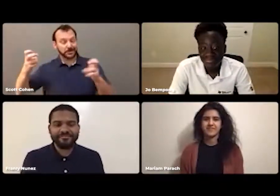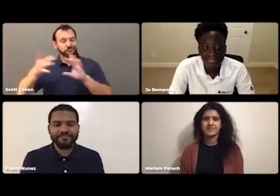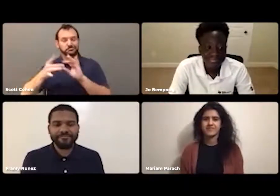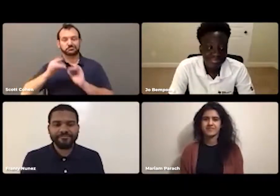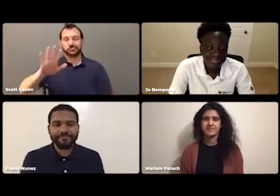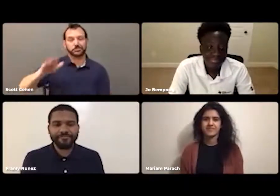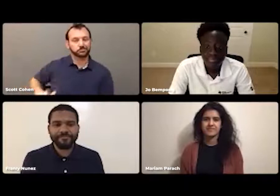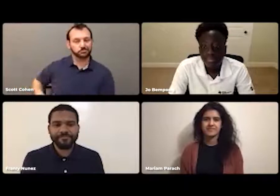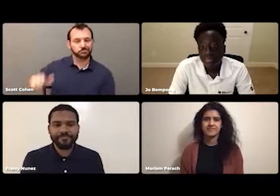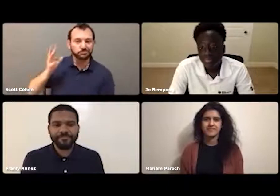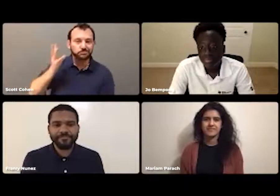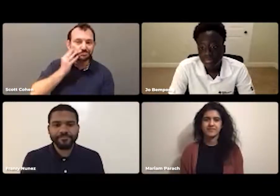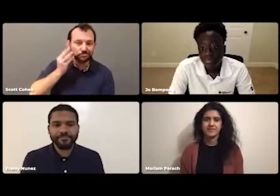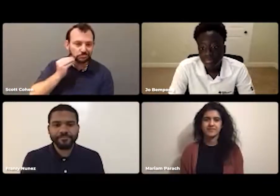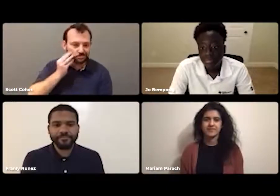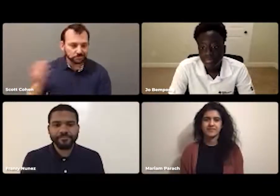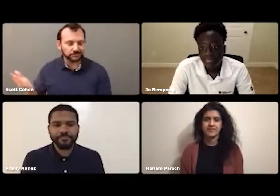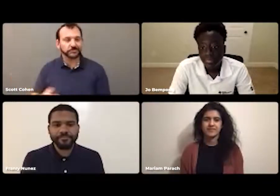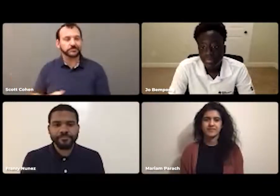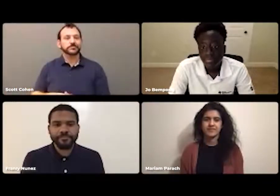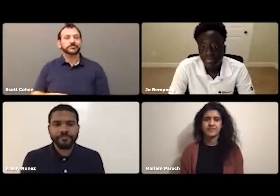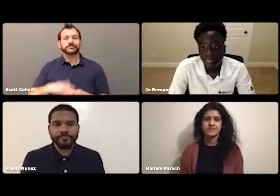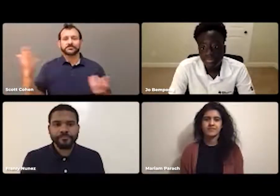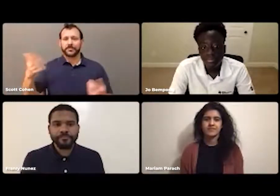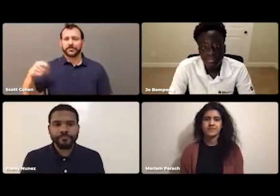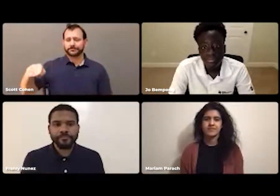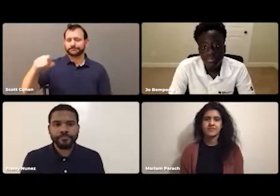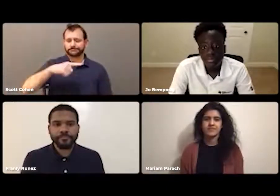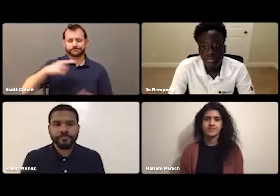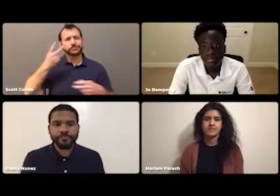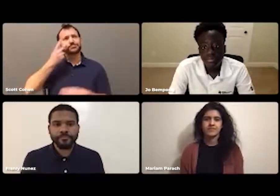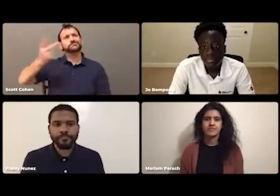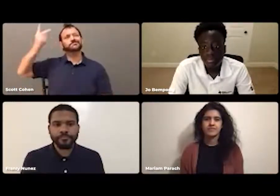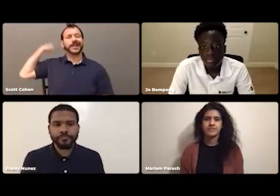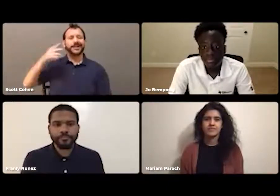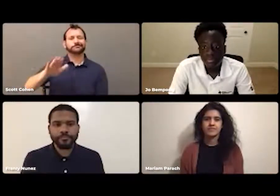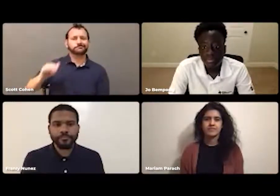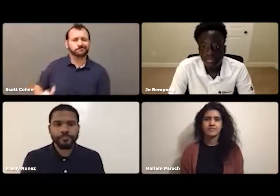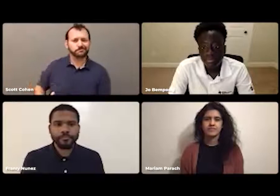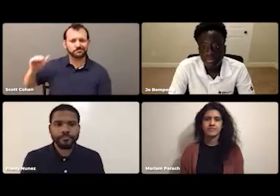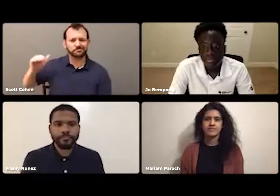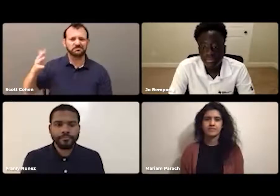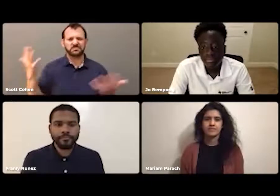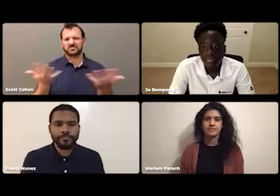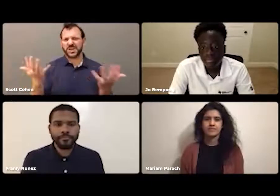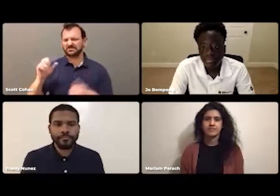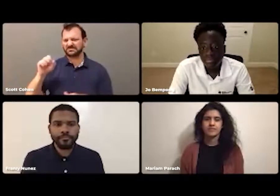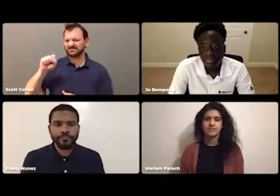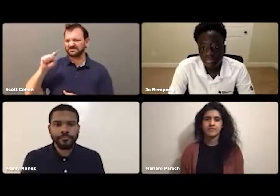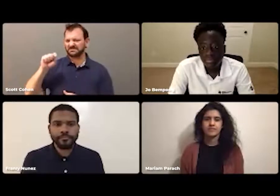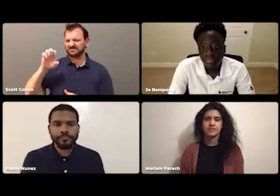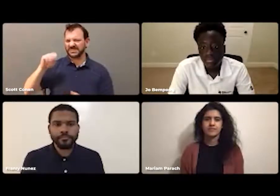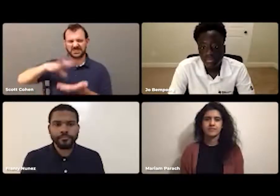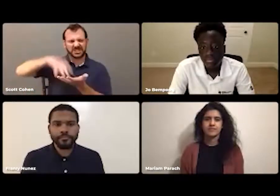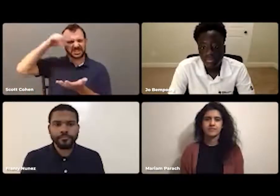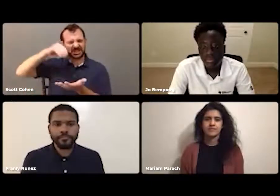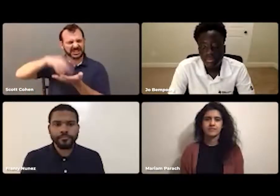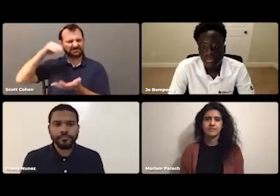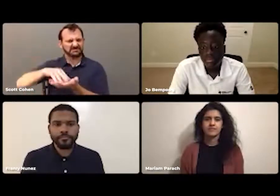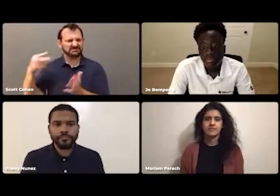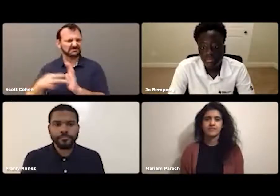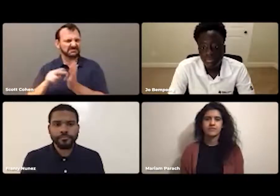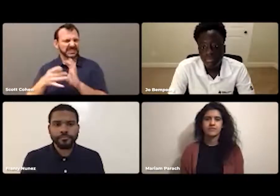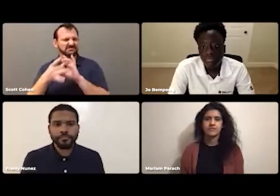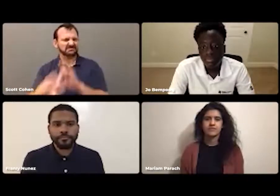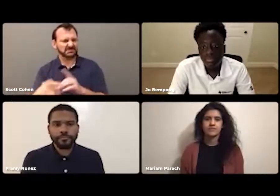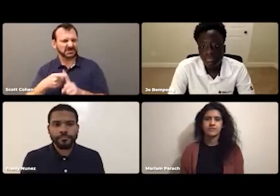Let's talk about your journey and childhood experience.